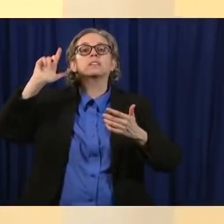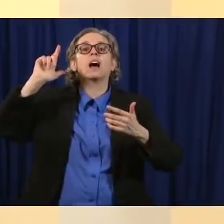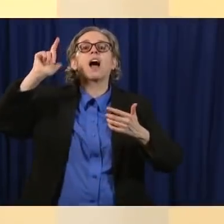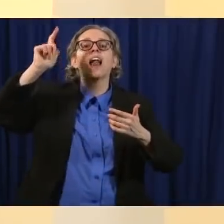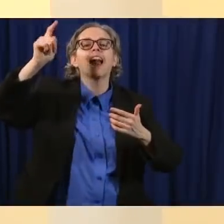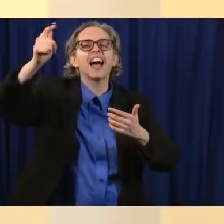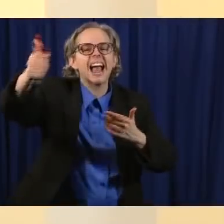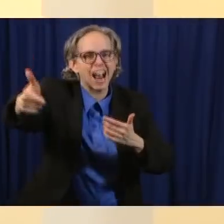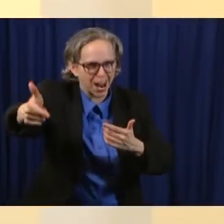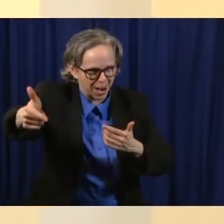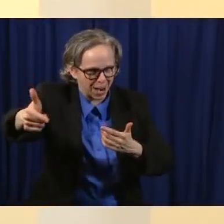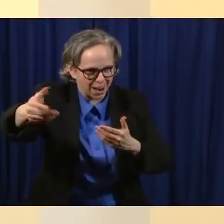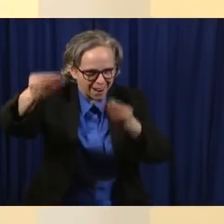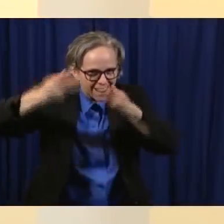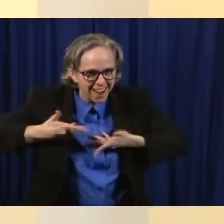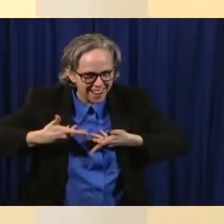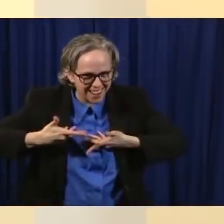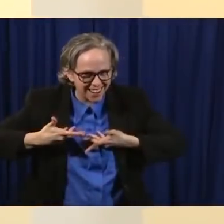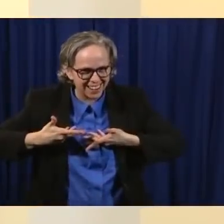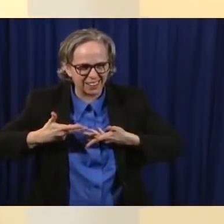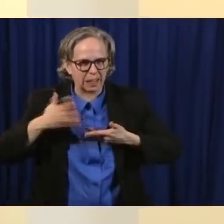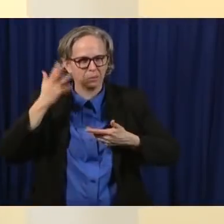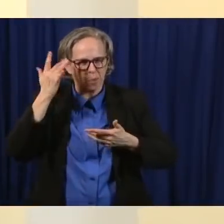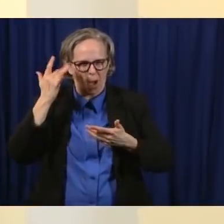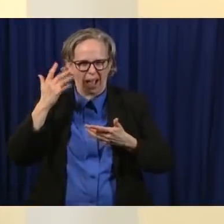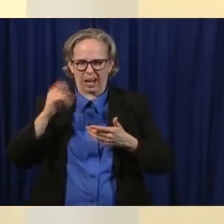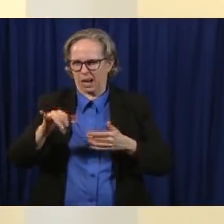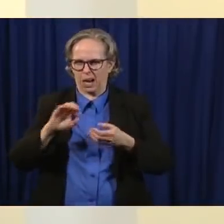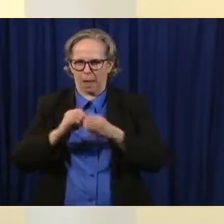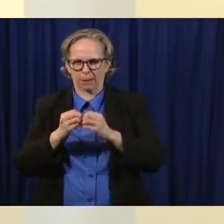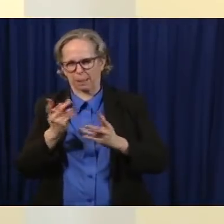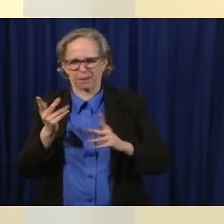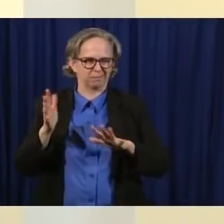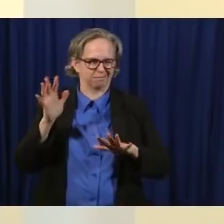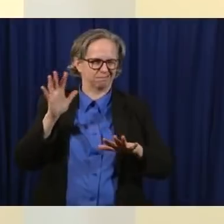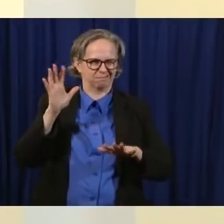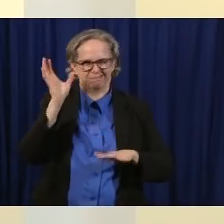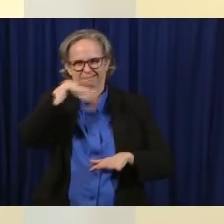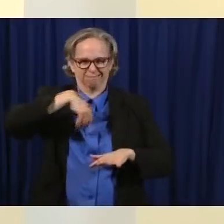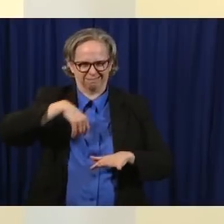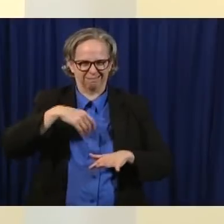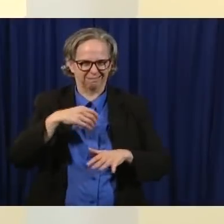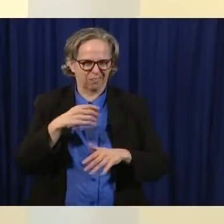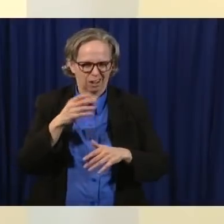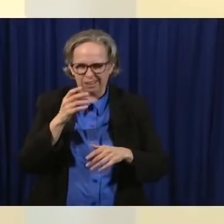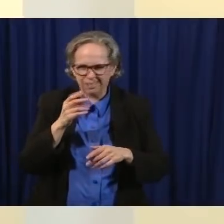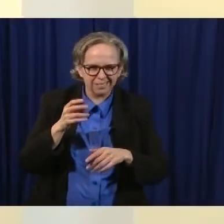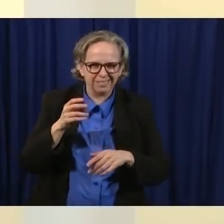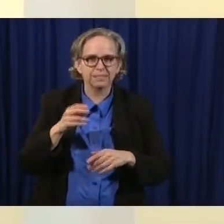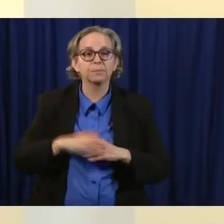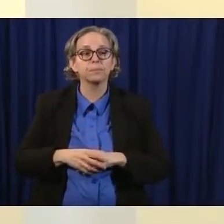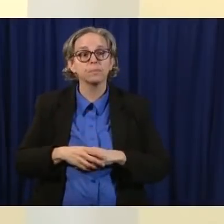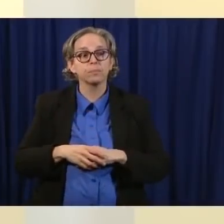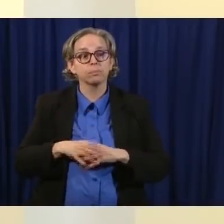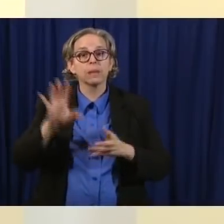THE PEOPLE WHO ACTUALLY DIED TODAY WILL BE LEARNING ABOUT THEM IN MANY WEEKS AND EVEN